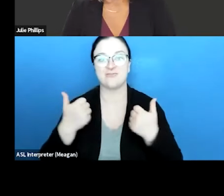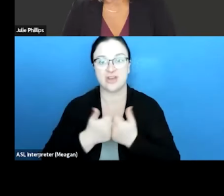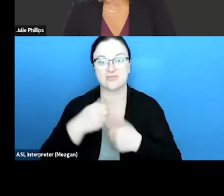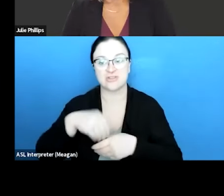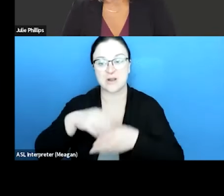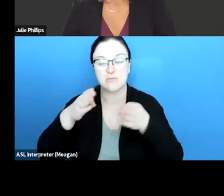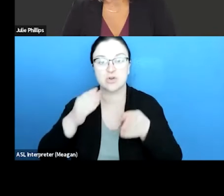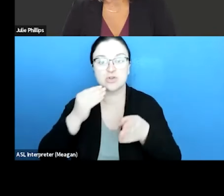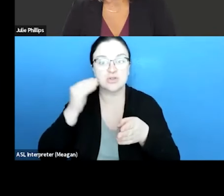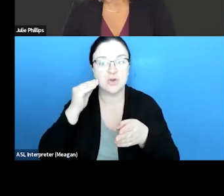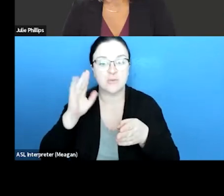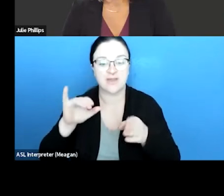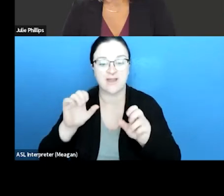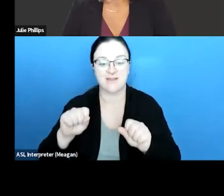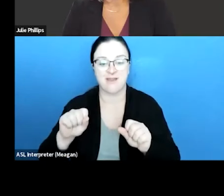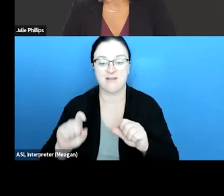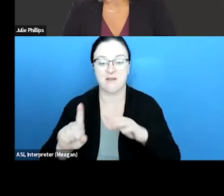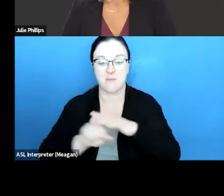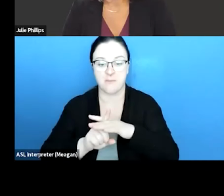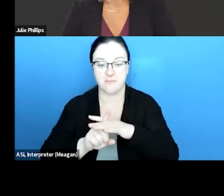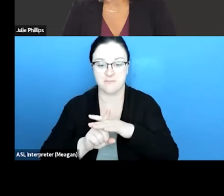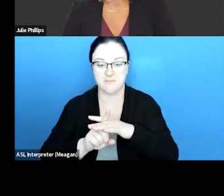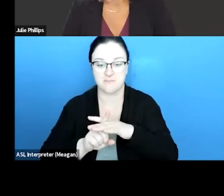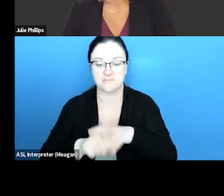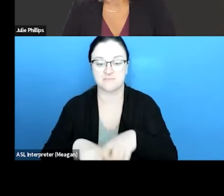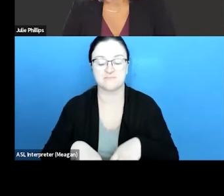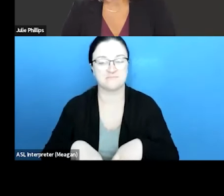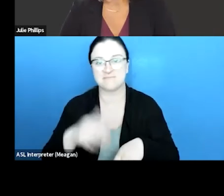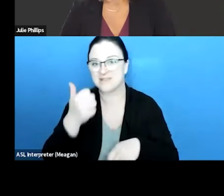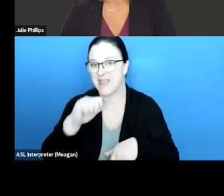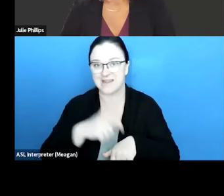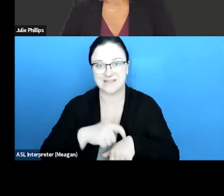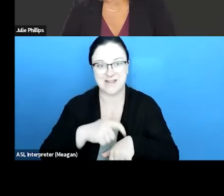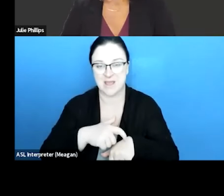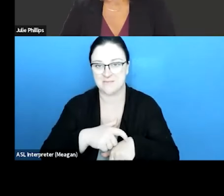that can come up at a moment's notice sometimes.